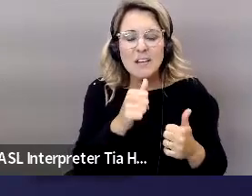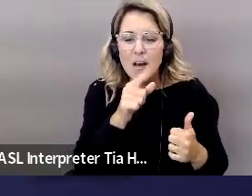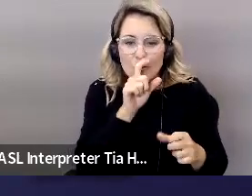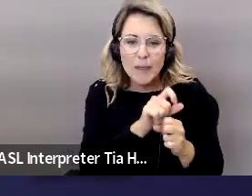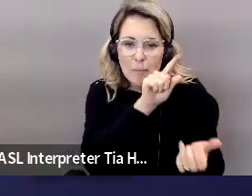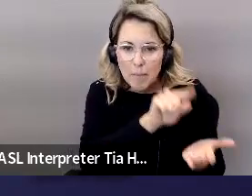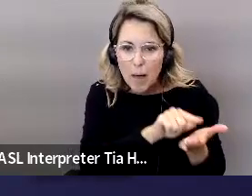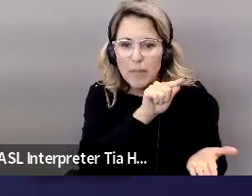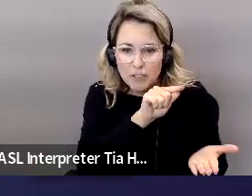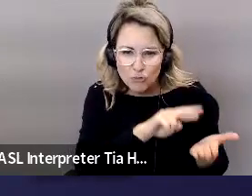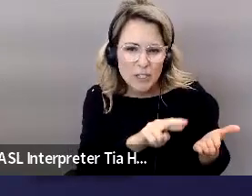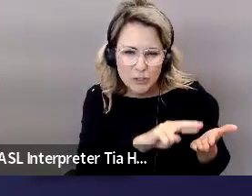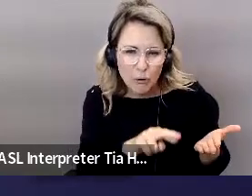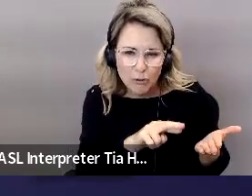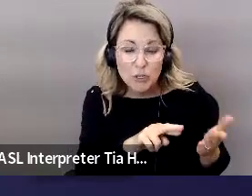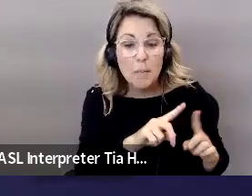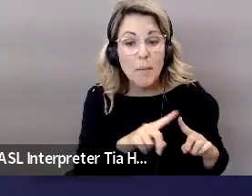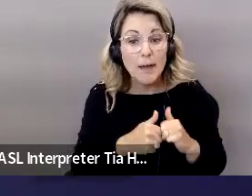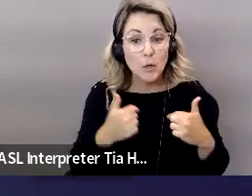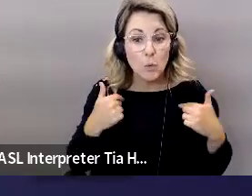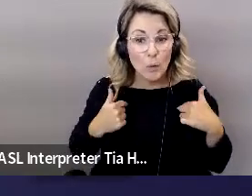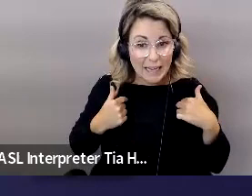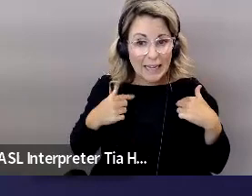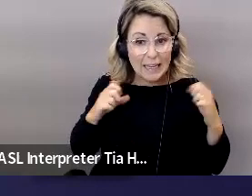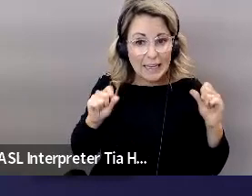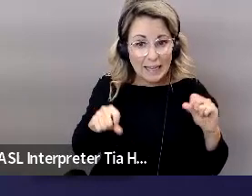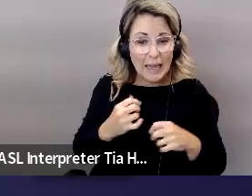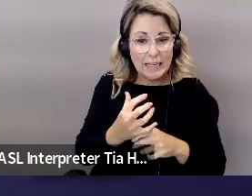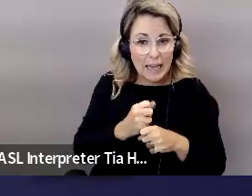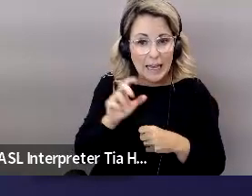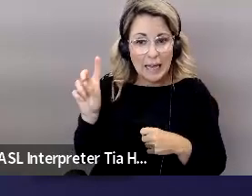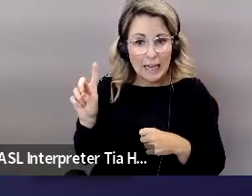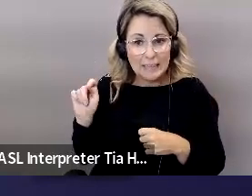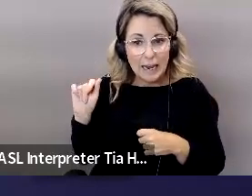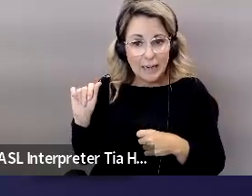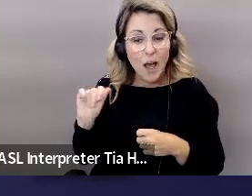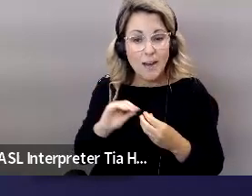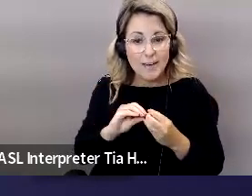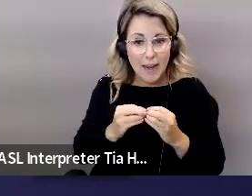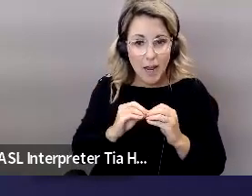research on it but we can get data and prove that there's a problem with some real hard data. So,